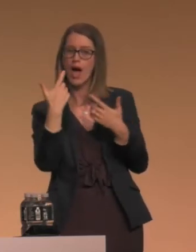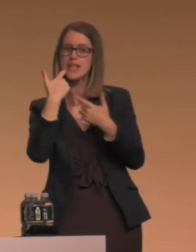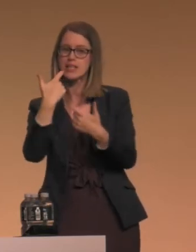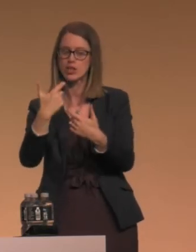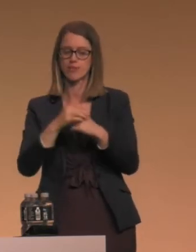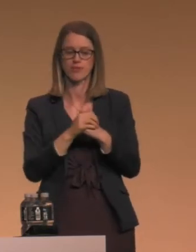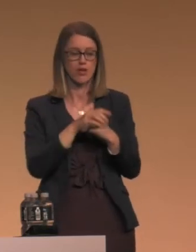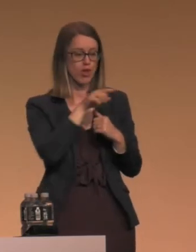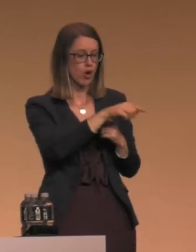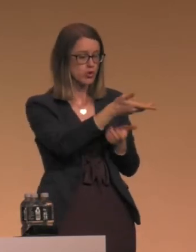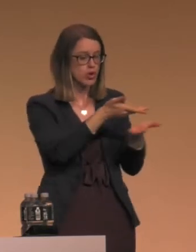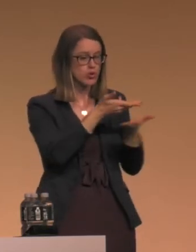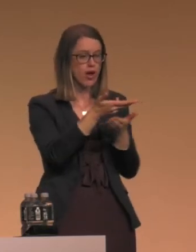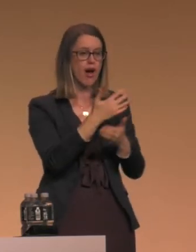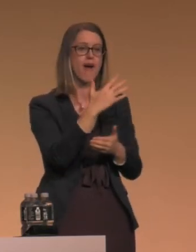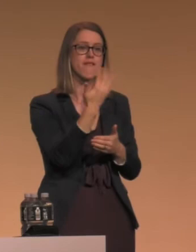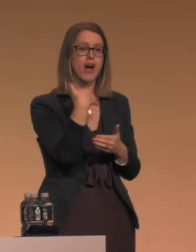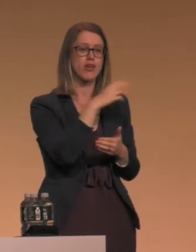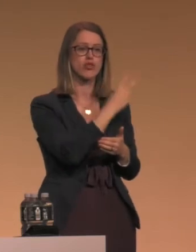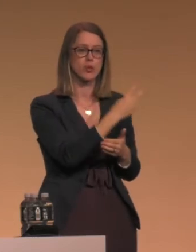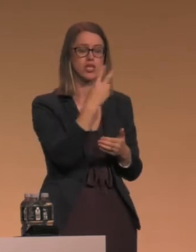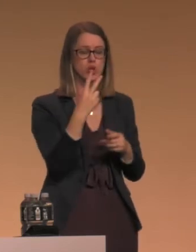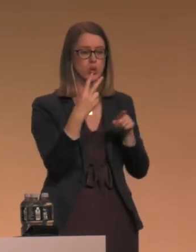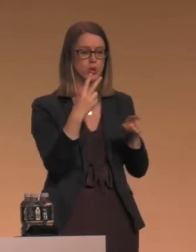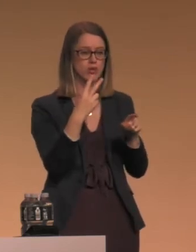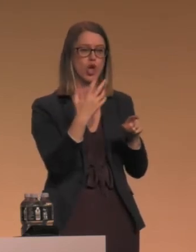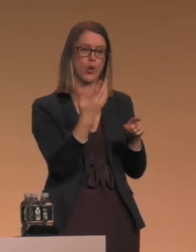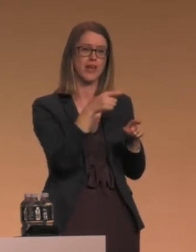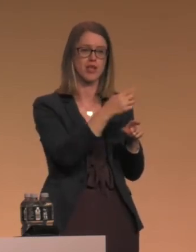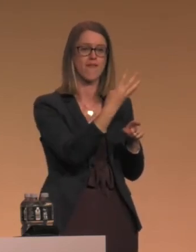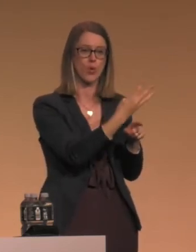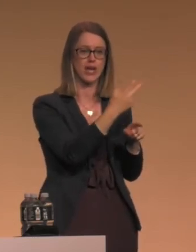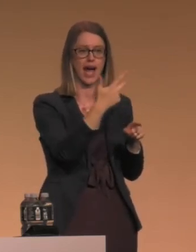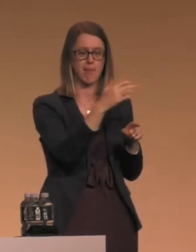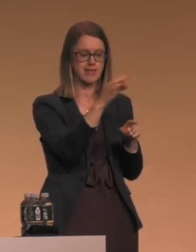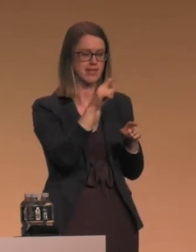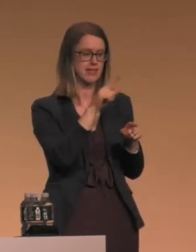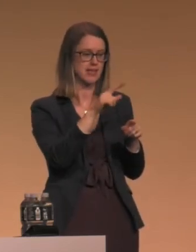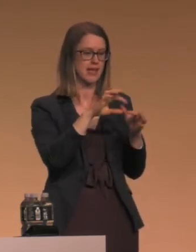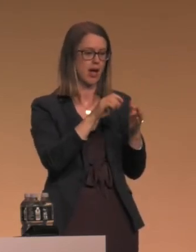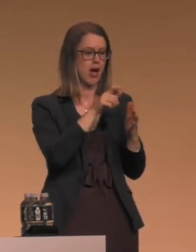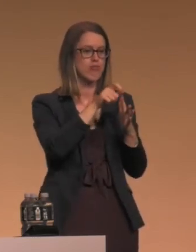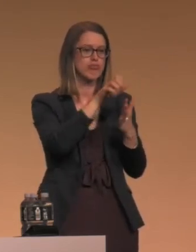Of those consultations, 522-- that's 48% of them-- resulted in a prescription for medication